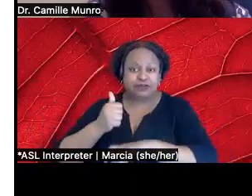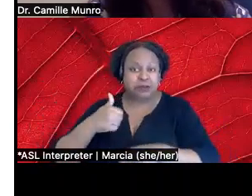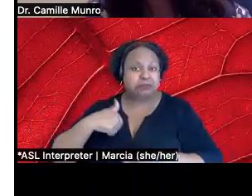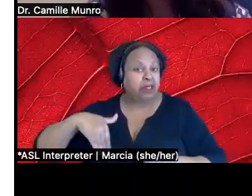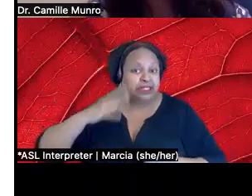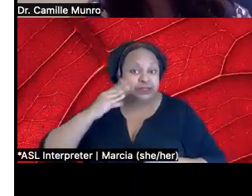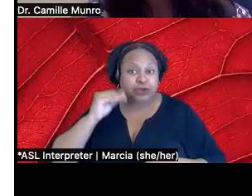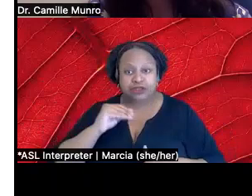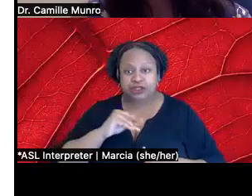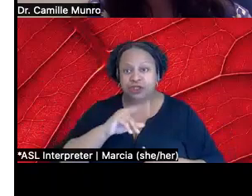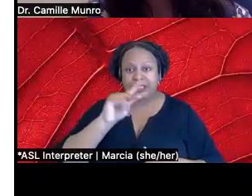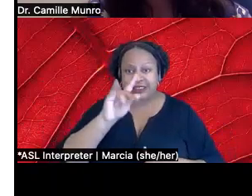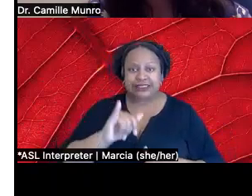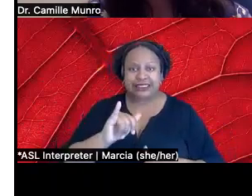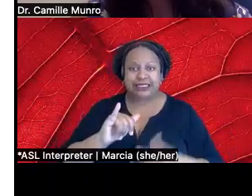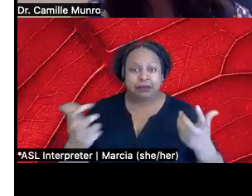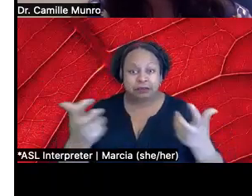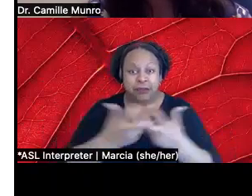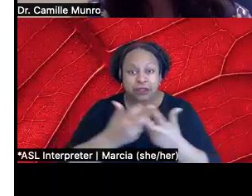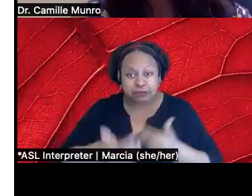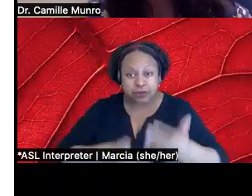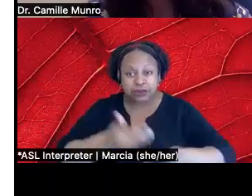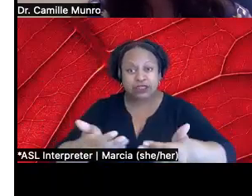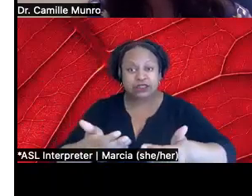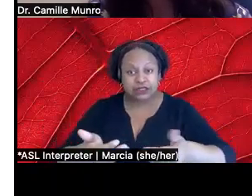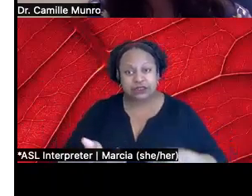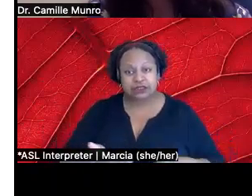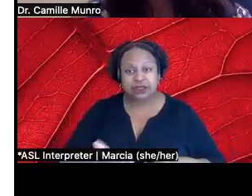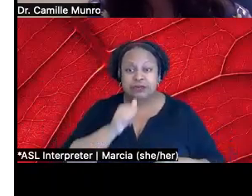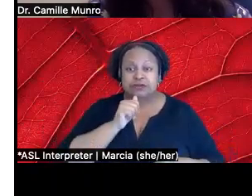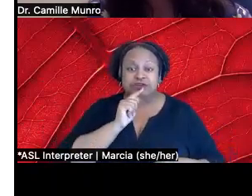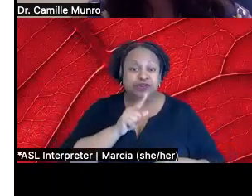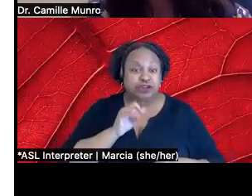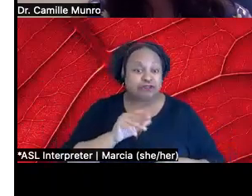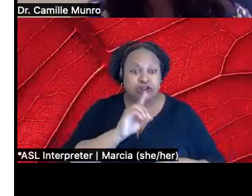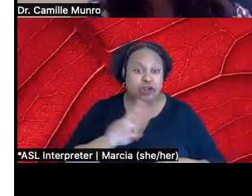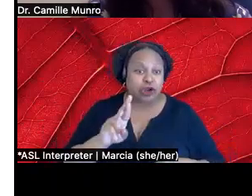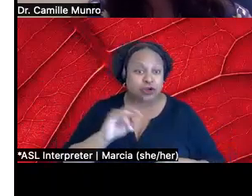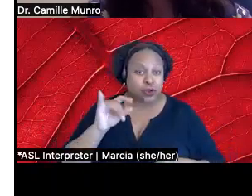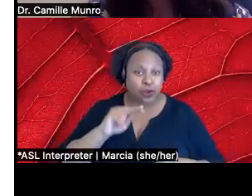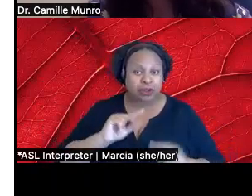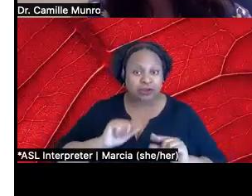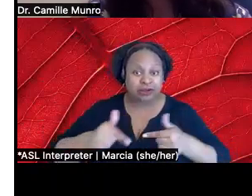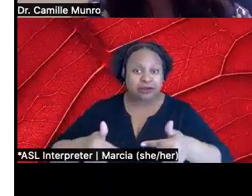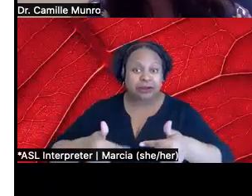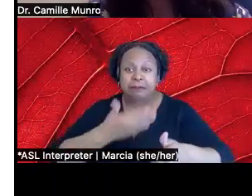so I'm not sure if such a Dr.Quon can answer a little bit better about strategies.